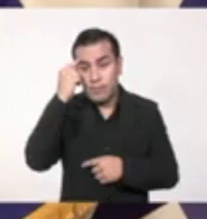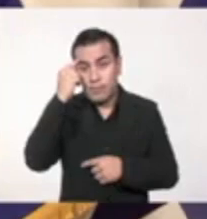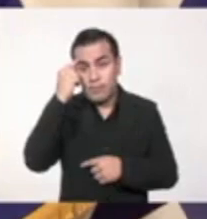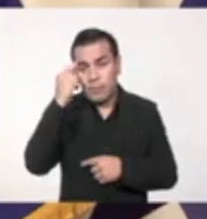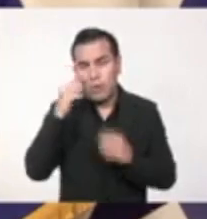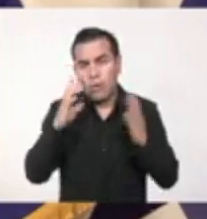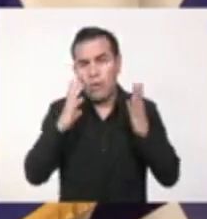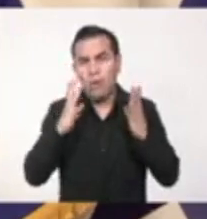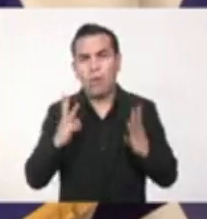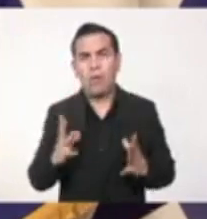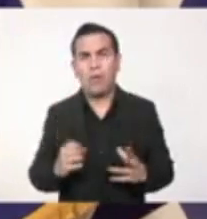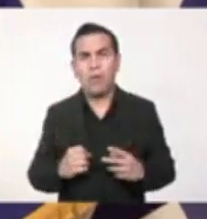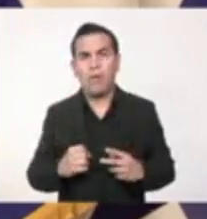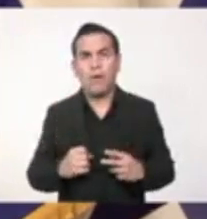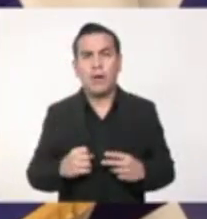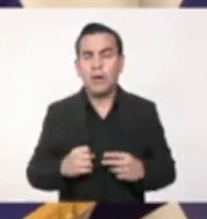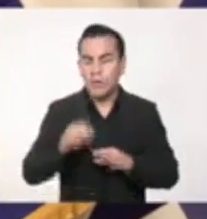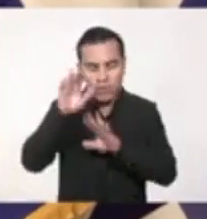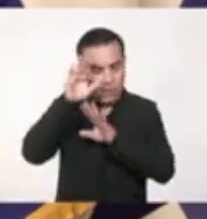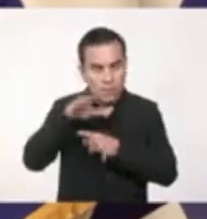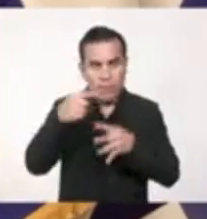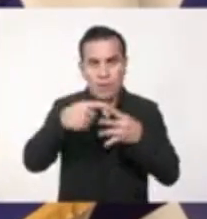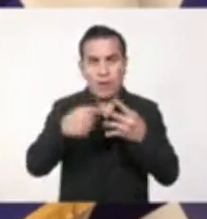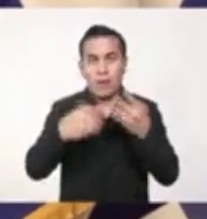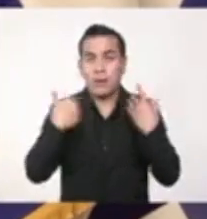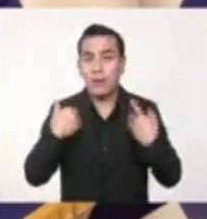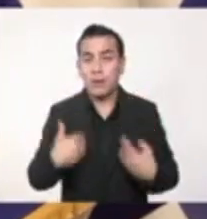hated, who violates human rights , who represses his